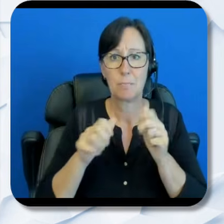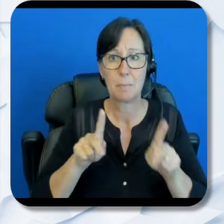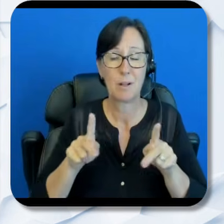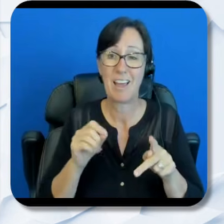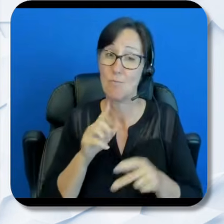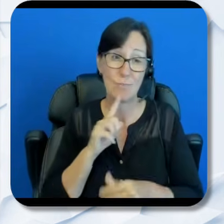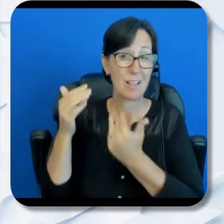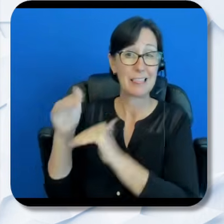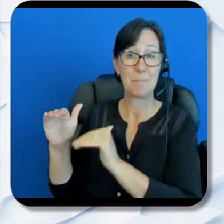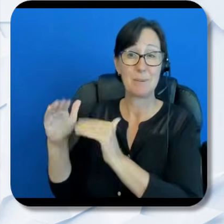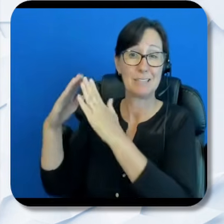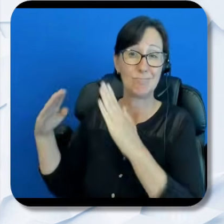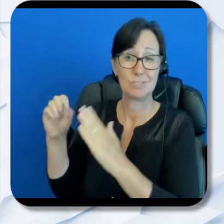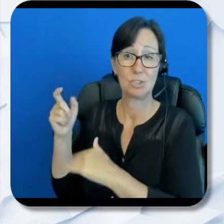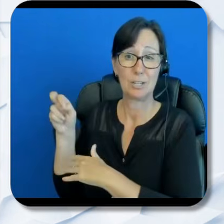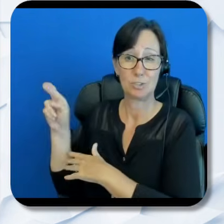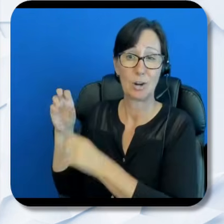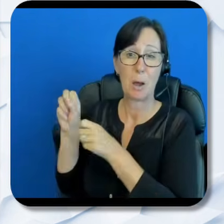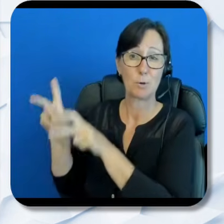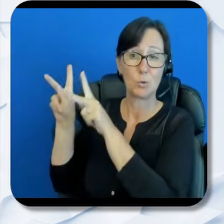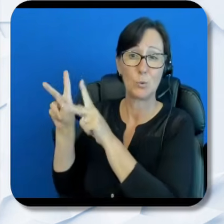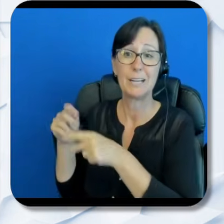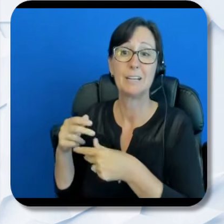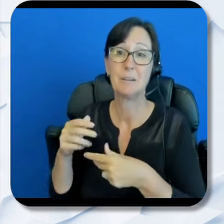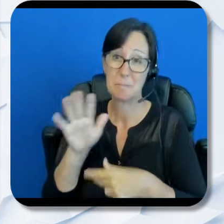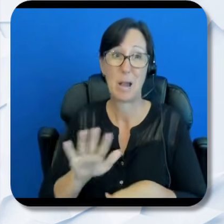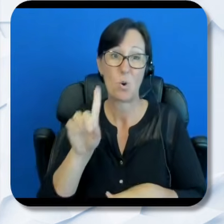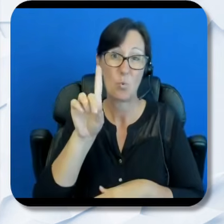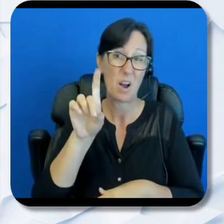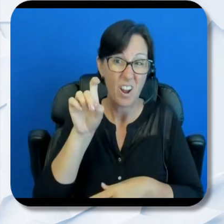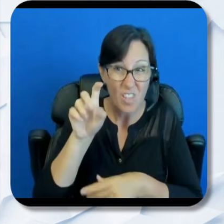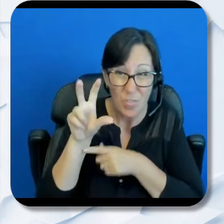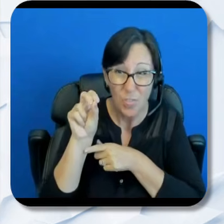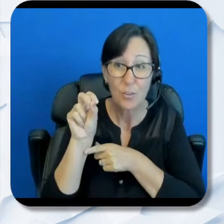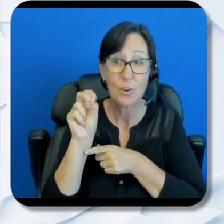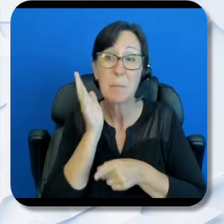opportunities for these youth. Something around the order of 130 shelter beds.